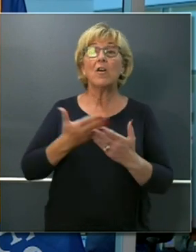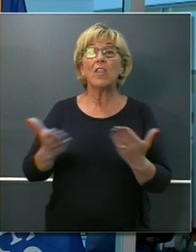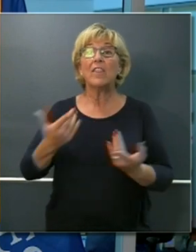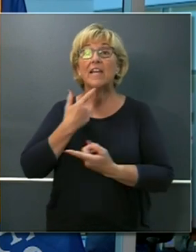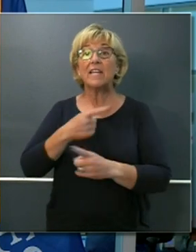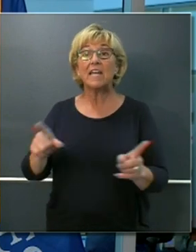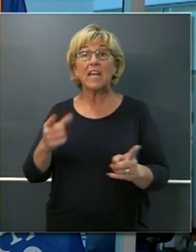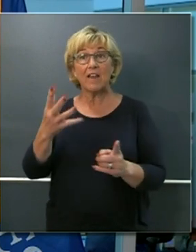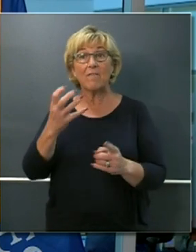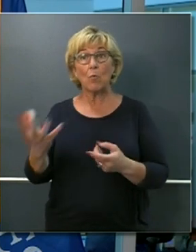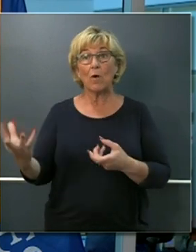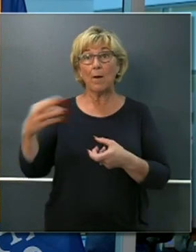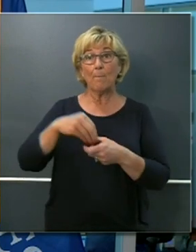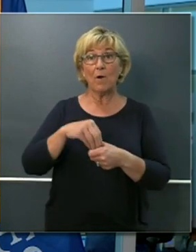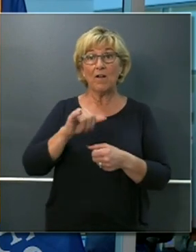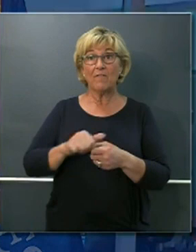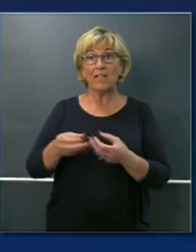ACTUALLY AN IMPORTANT TIME OF